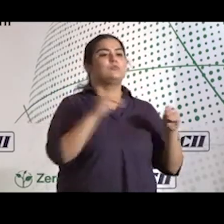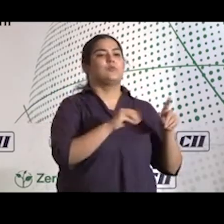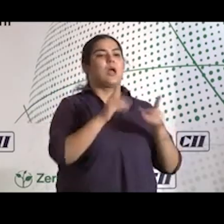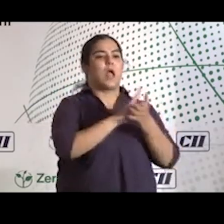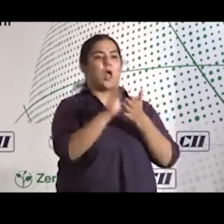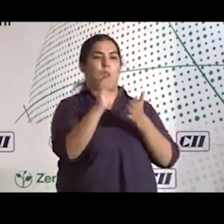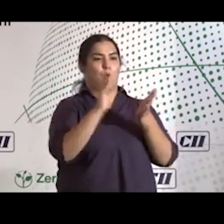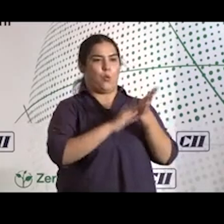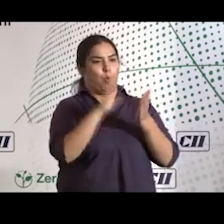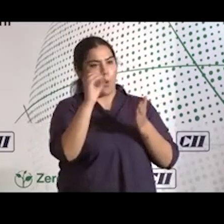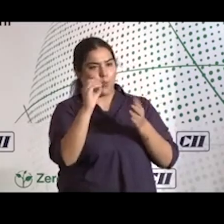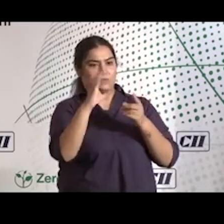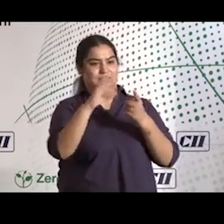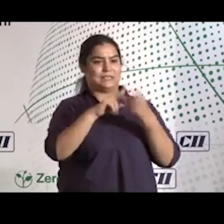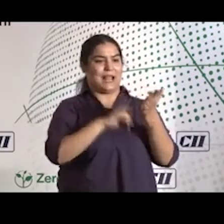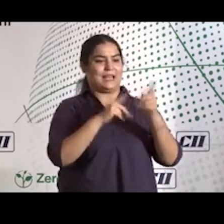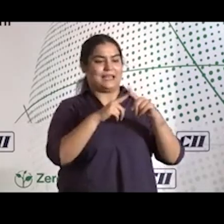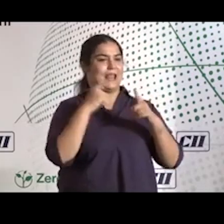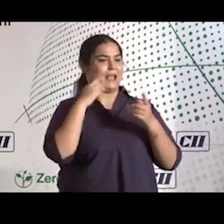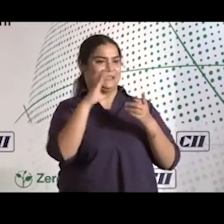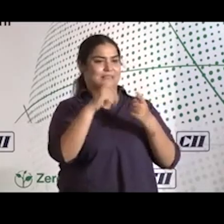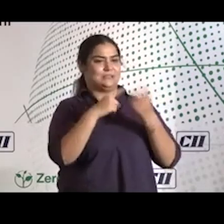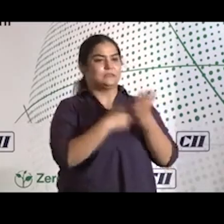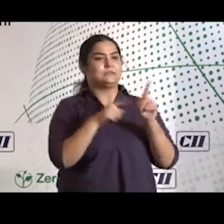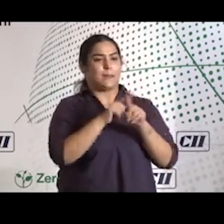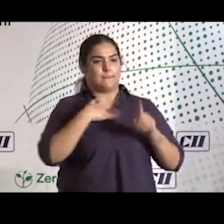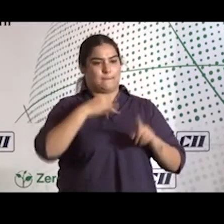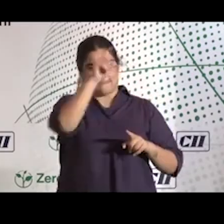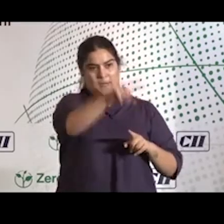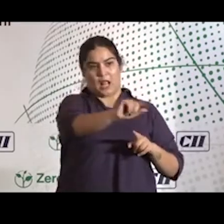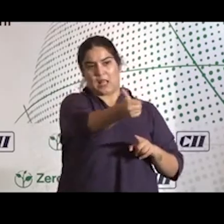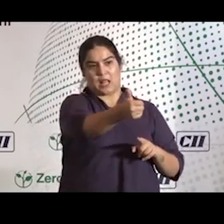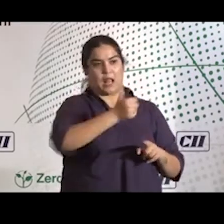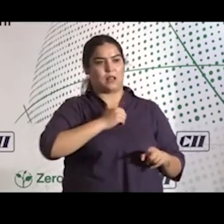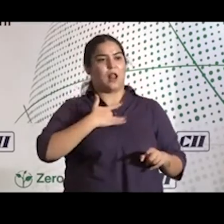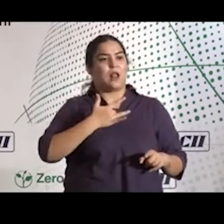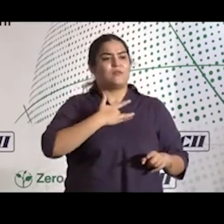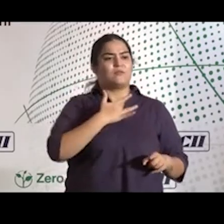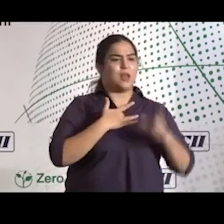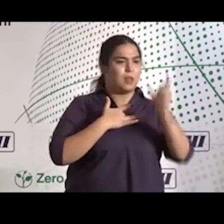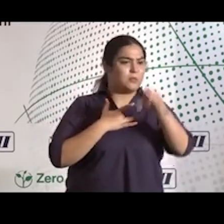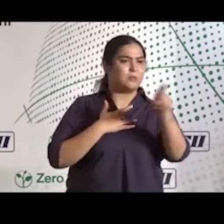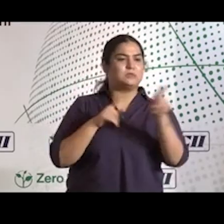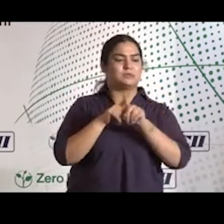woman sentences feeling people, you know, why are we seeing BlackLivesMatter